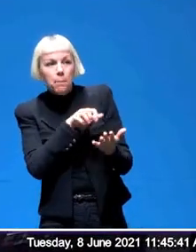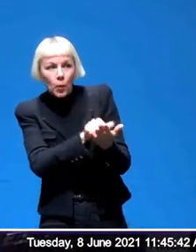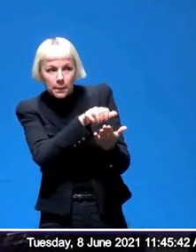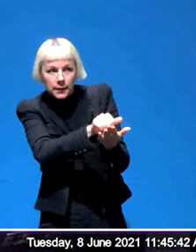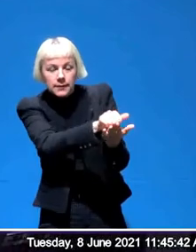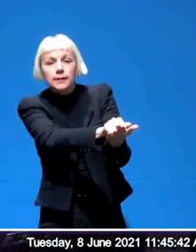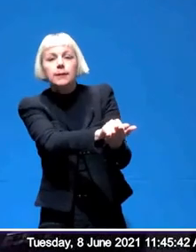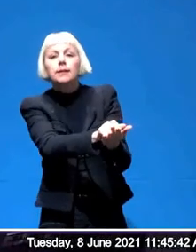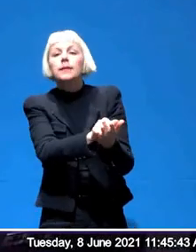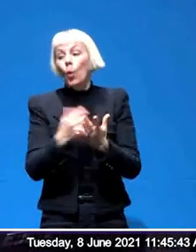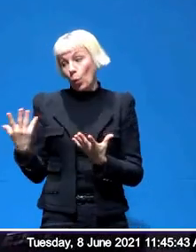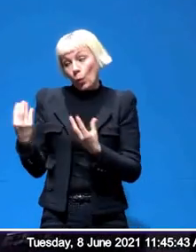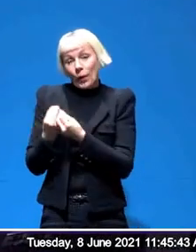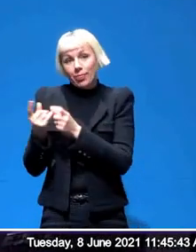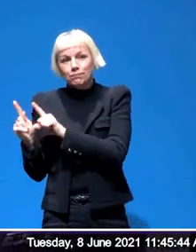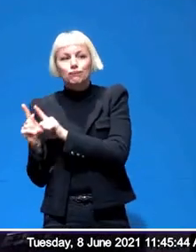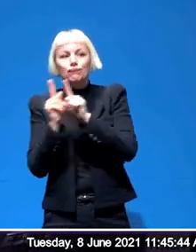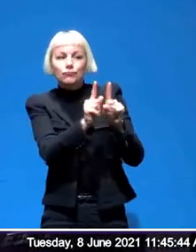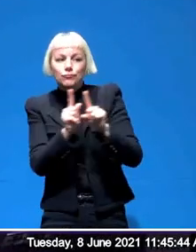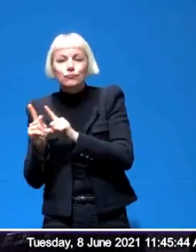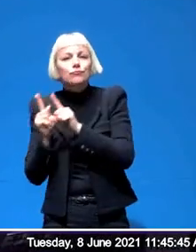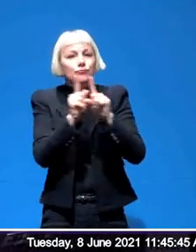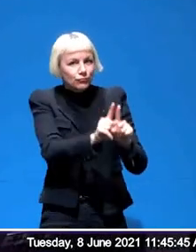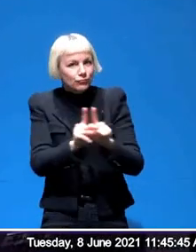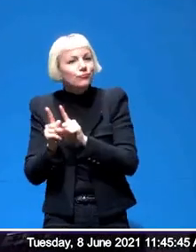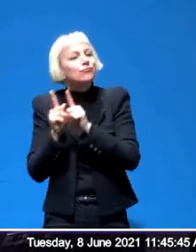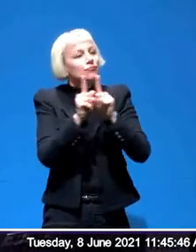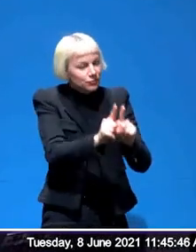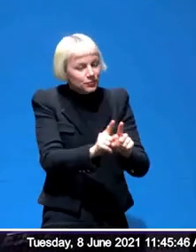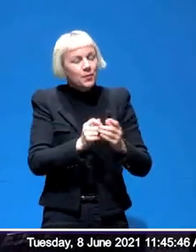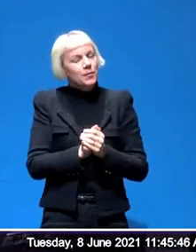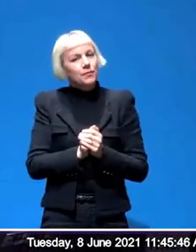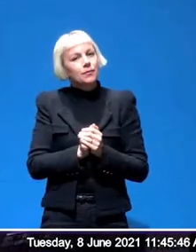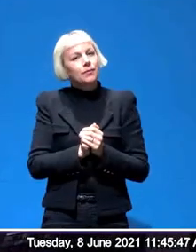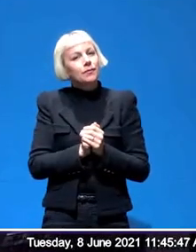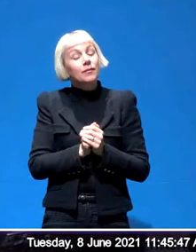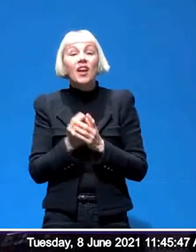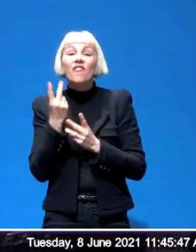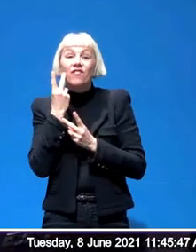And they have --- the familiarisation visits have been just for him getting in